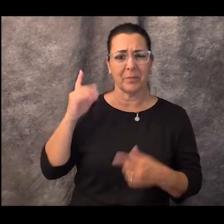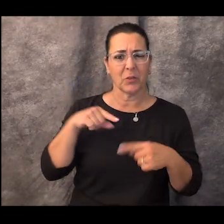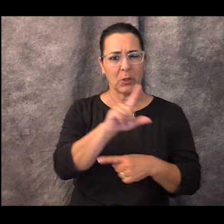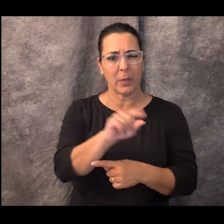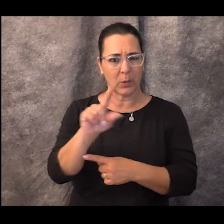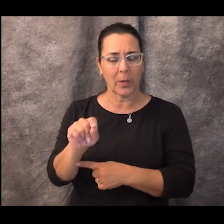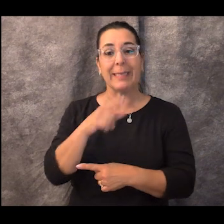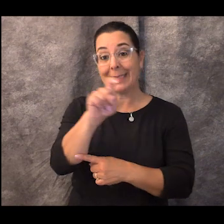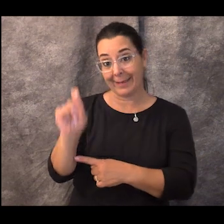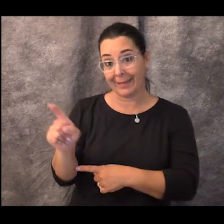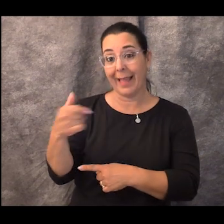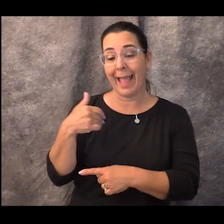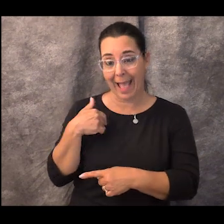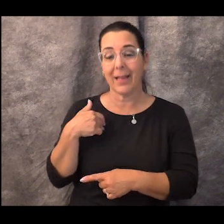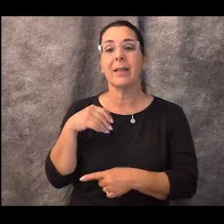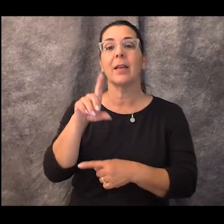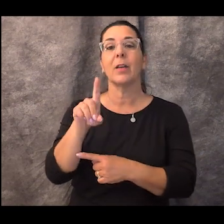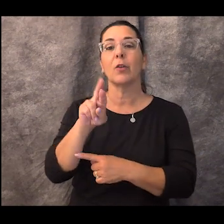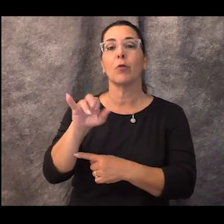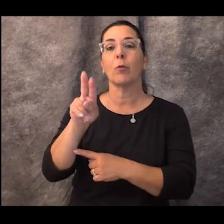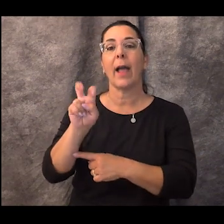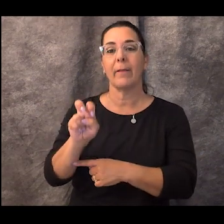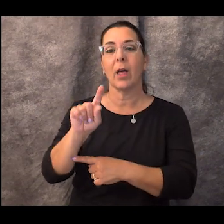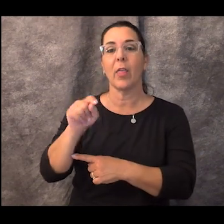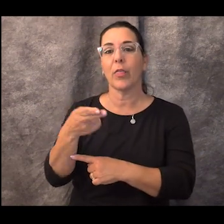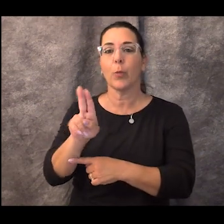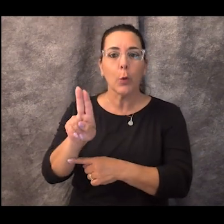Curbside is one thing. Drive through was like for efficiency, right? Like, (Eric) Right.